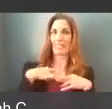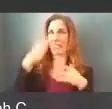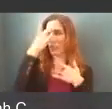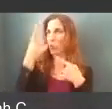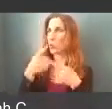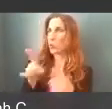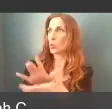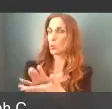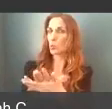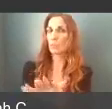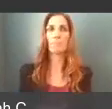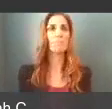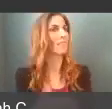[Commissioner Arkoosh] I have no evidence of that.